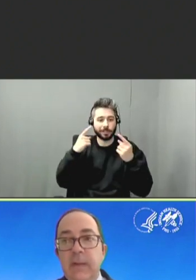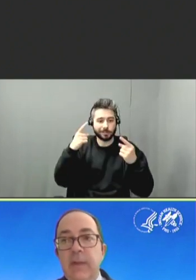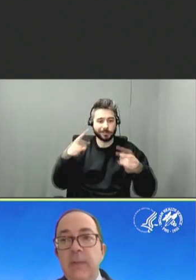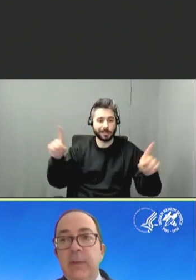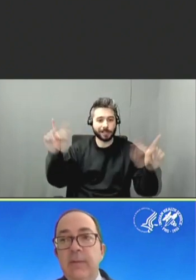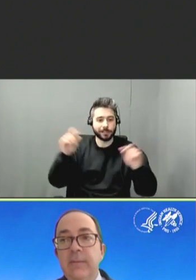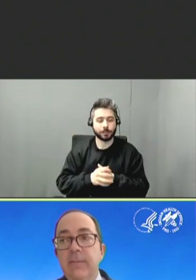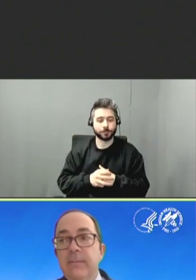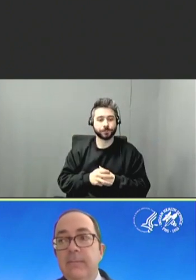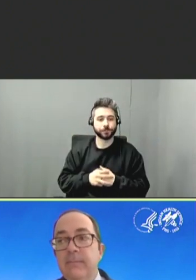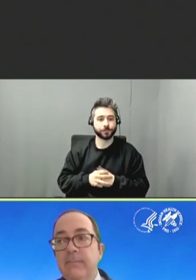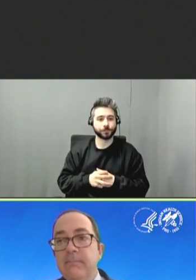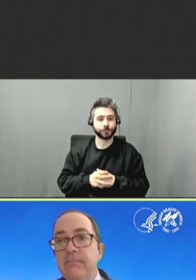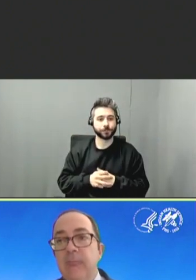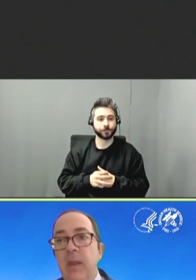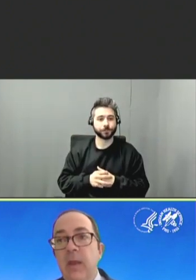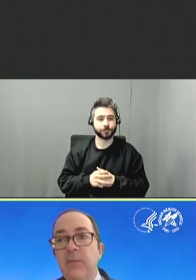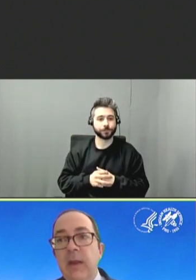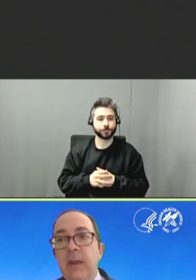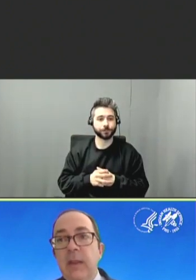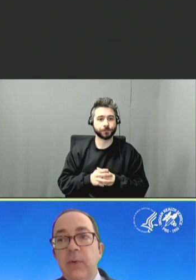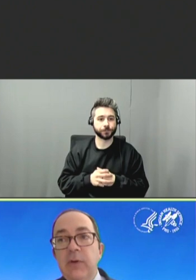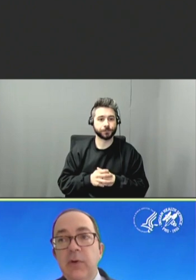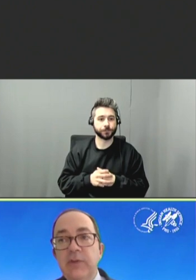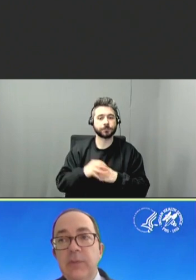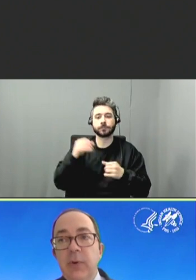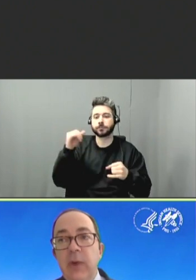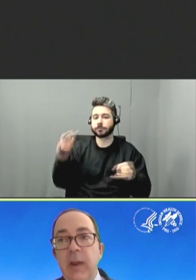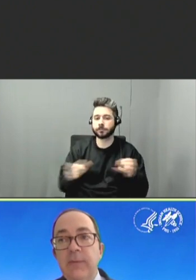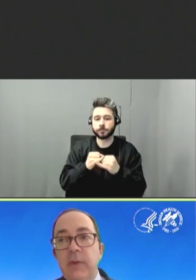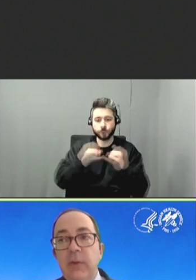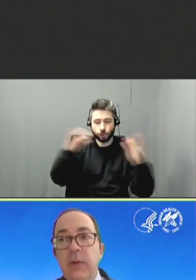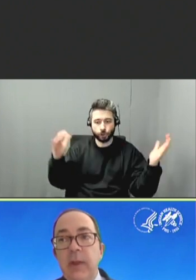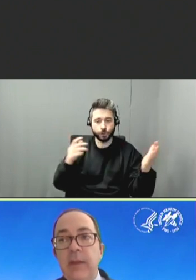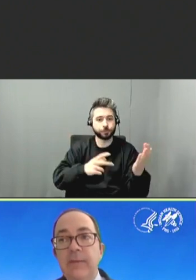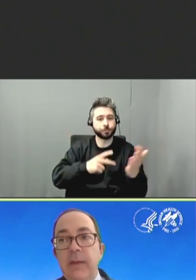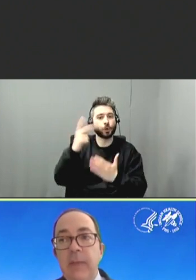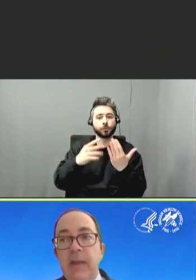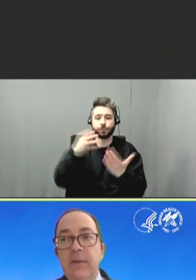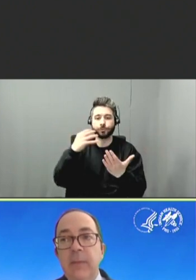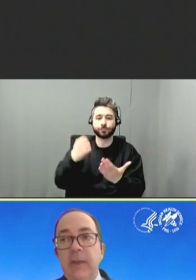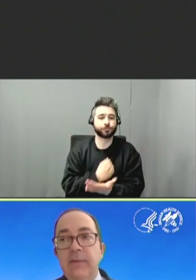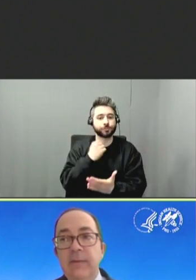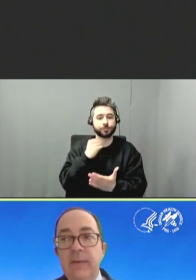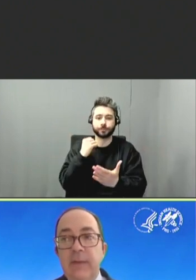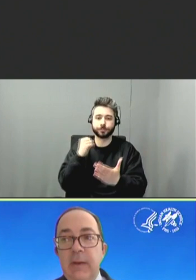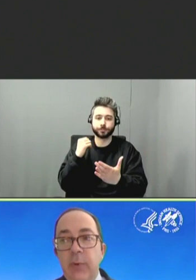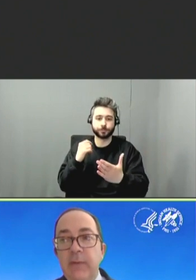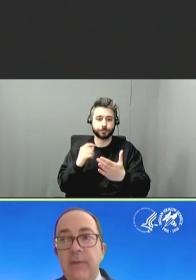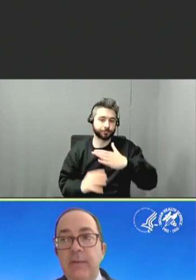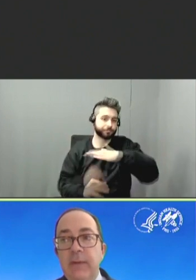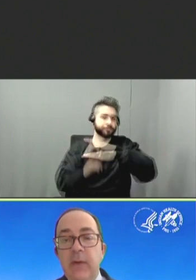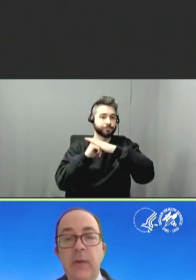Next slide, please. Finally, we're encouraging programs to utilize and maximize existing process and outcome